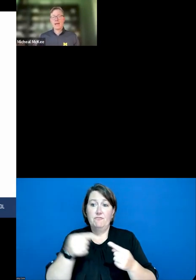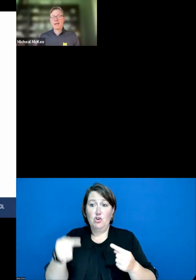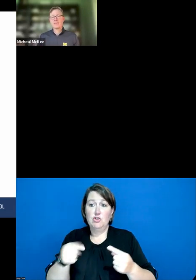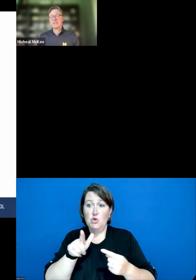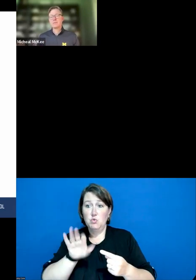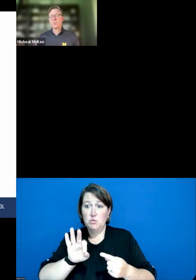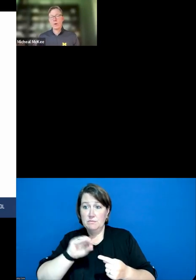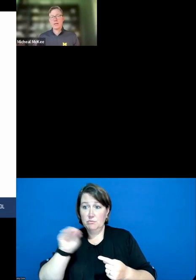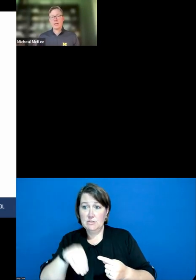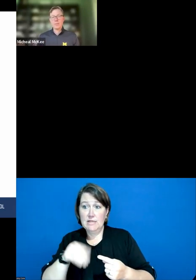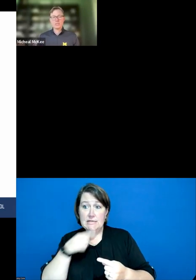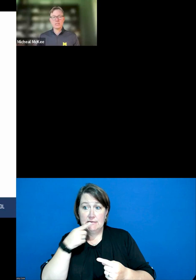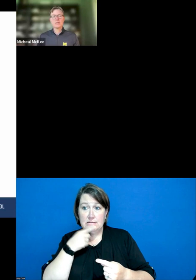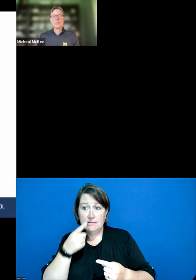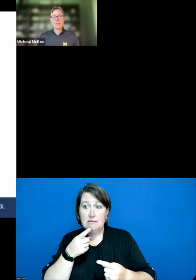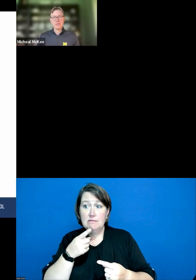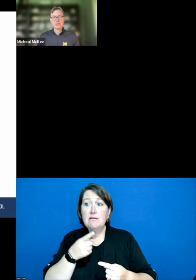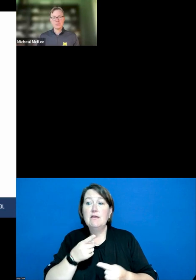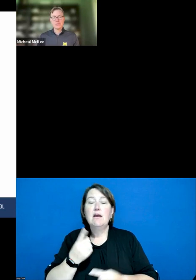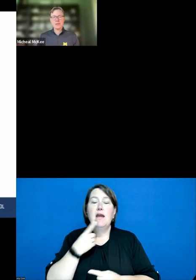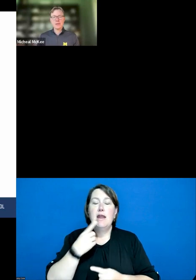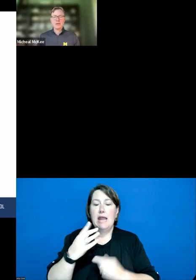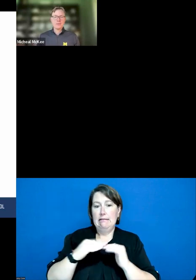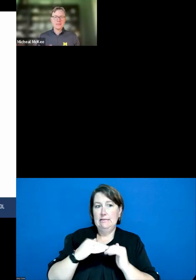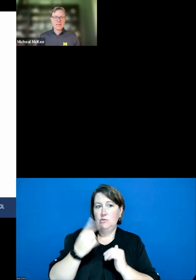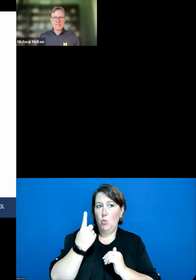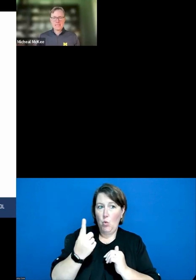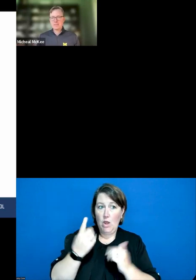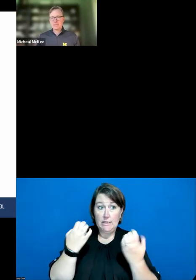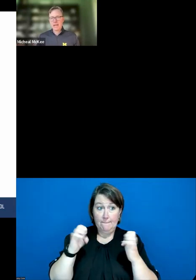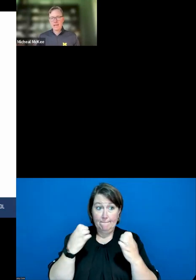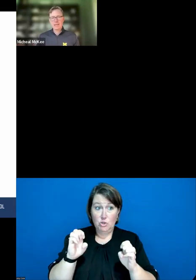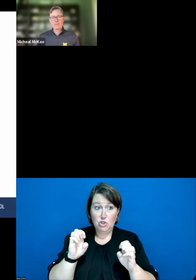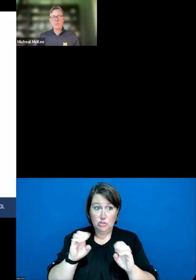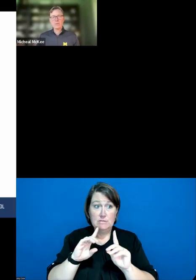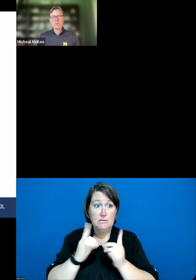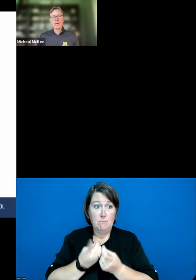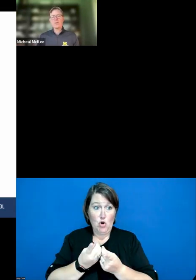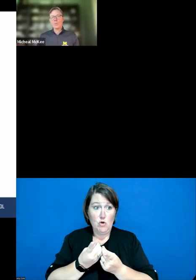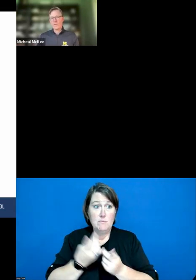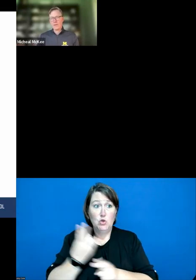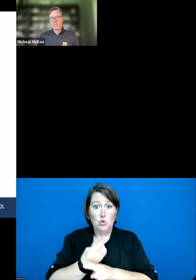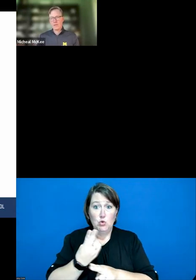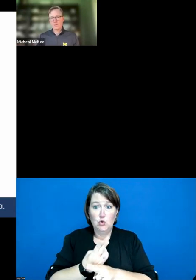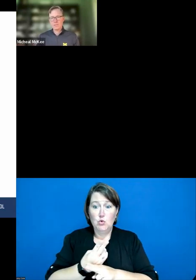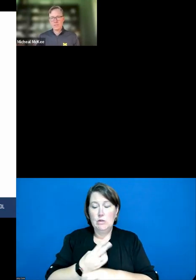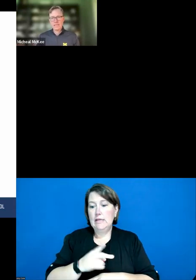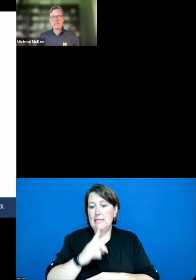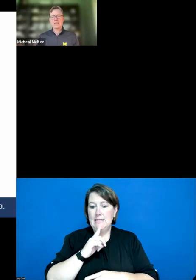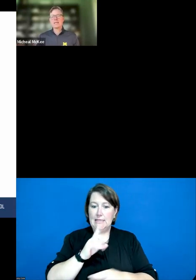had at least one Mergcy department use. In an ideal setting, we would not want them to go to the ED,